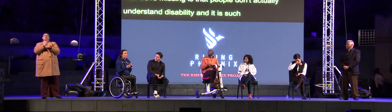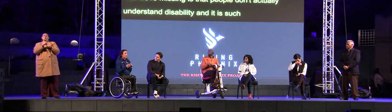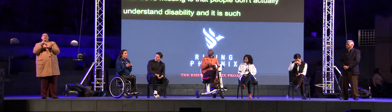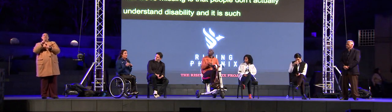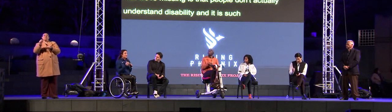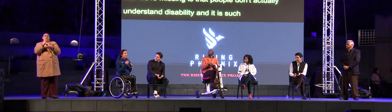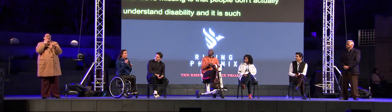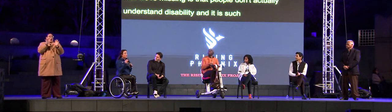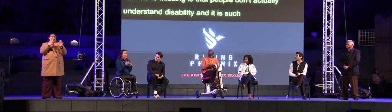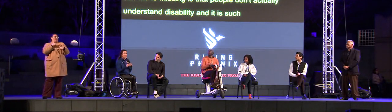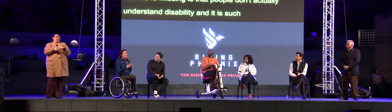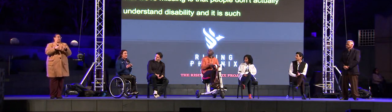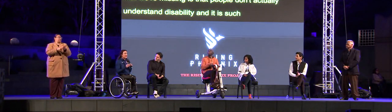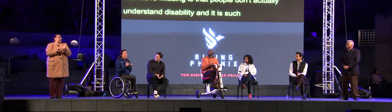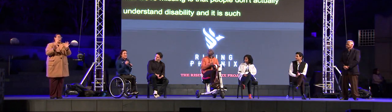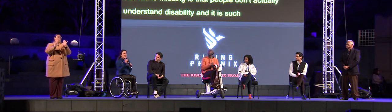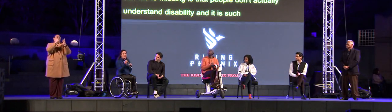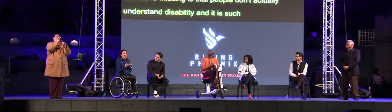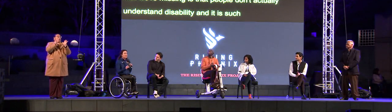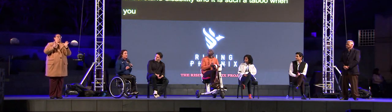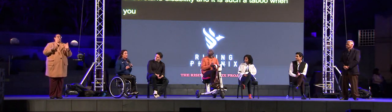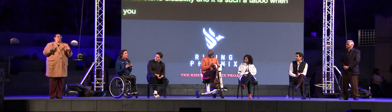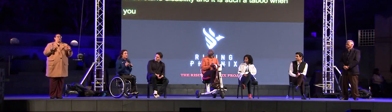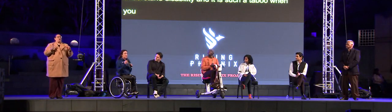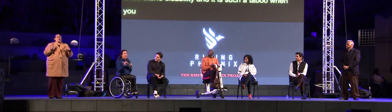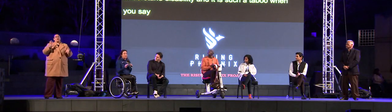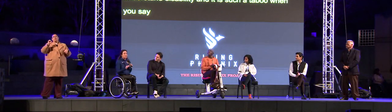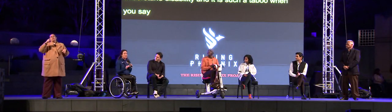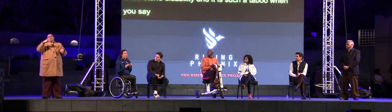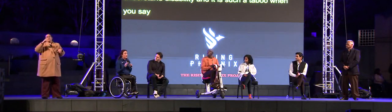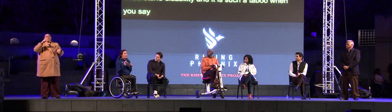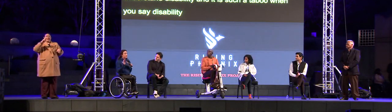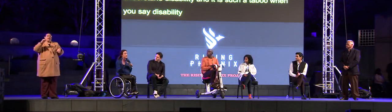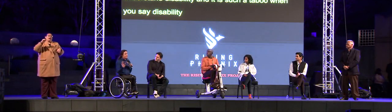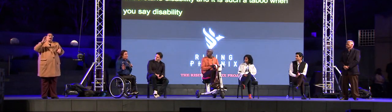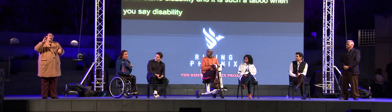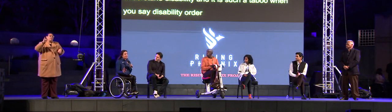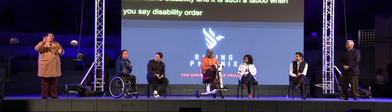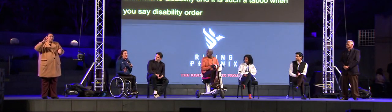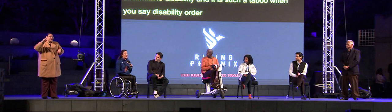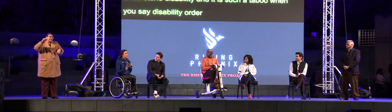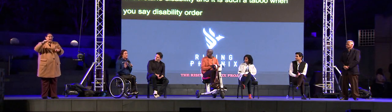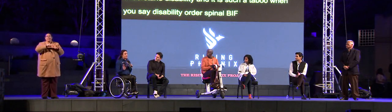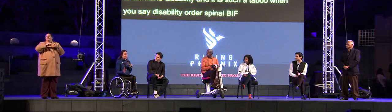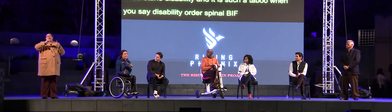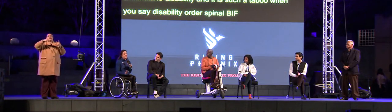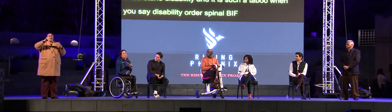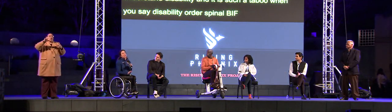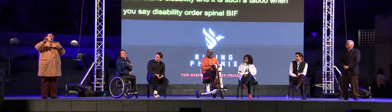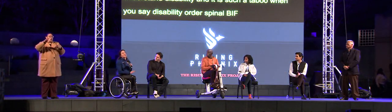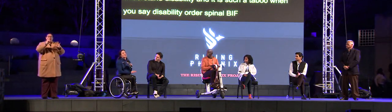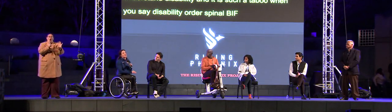Or it's a taboo when you say spina bifida or spinal cord, or we don't talk about it. Don't ask them questions.